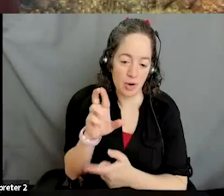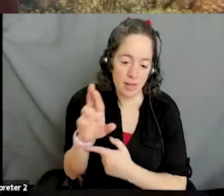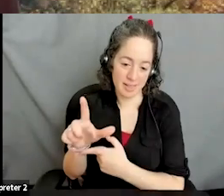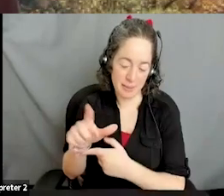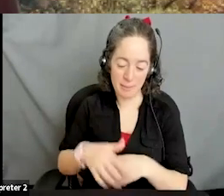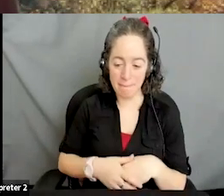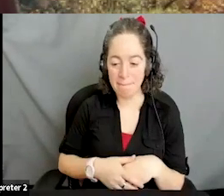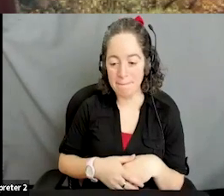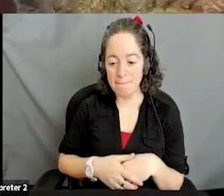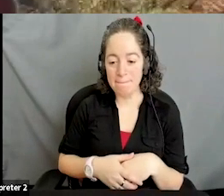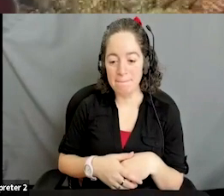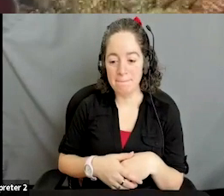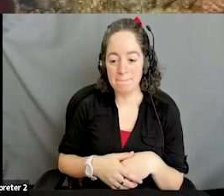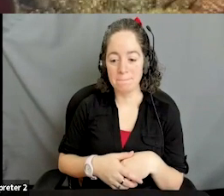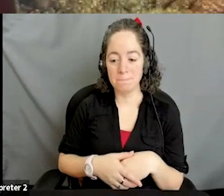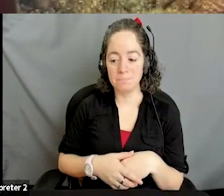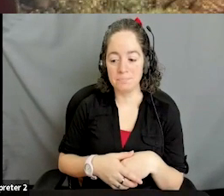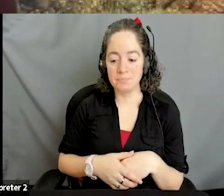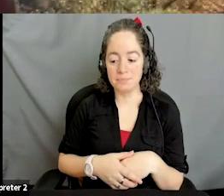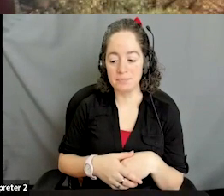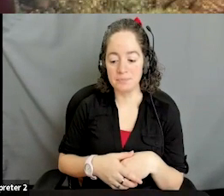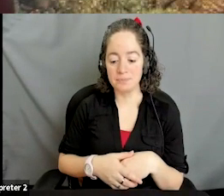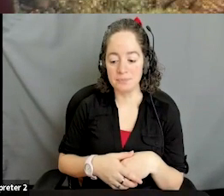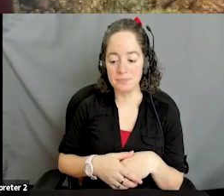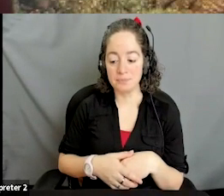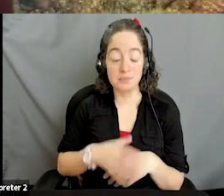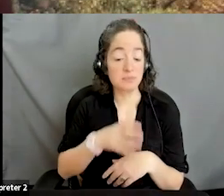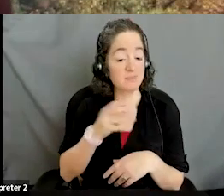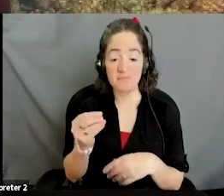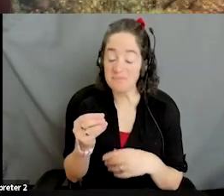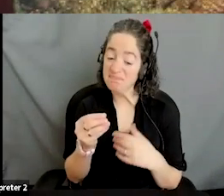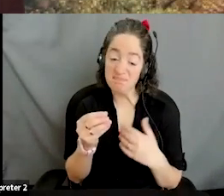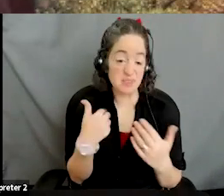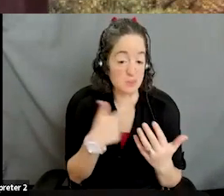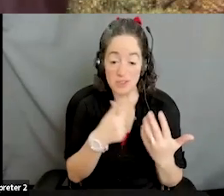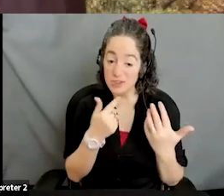We started fixing things just one at a time.